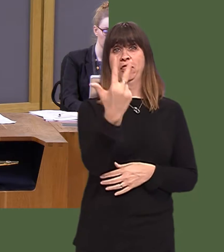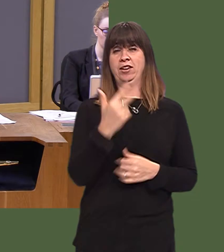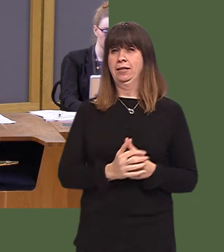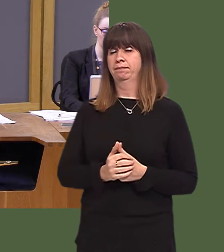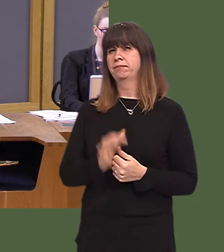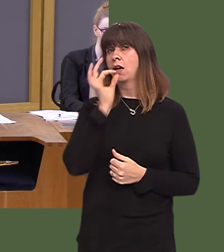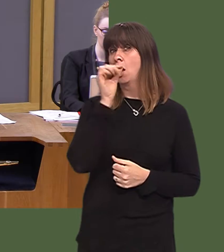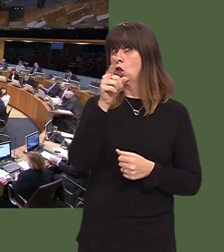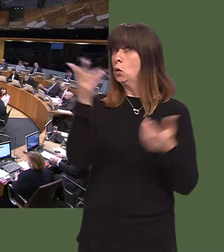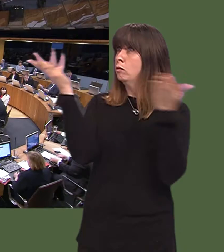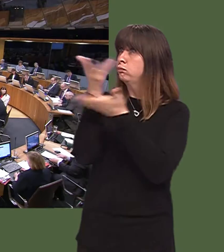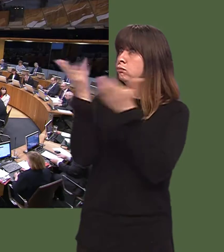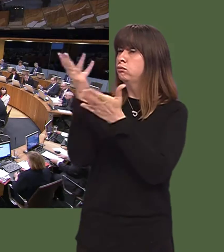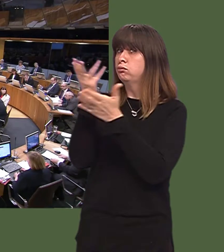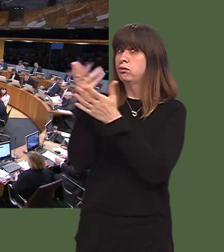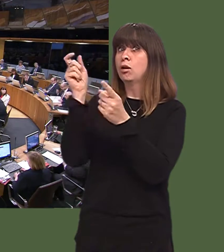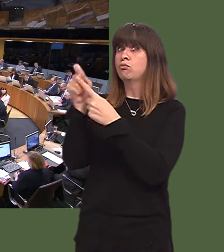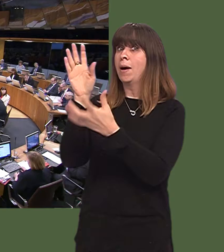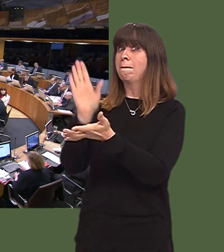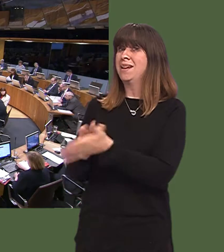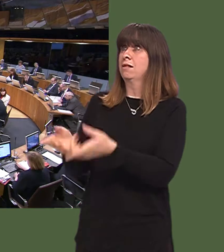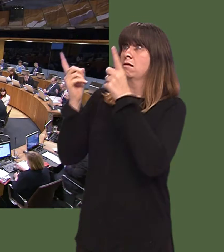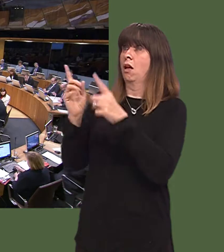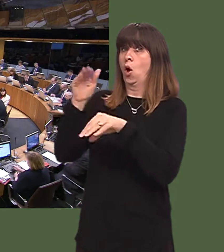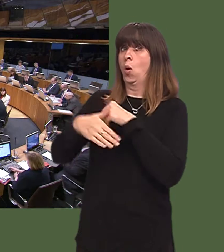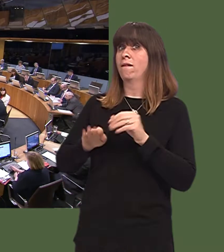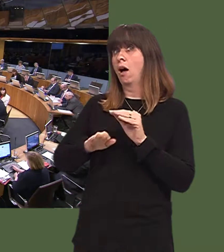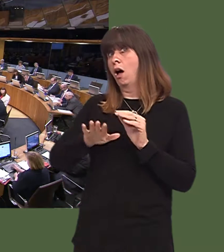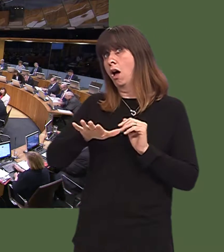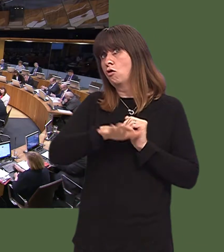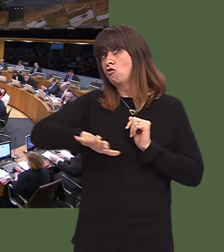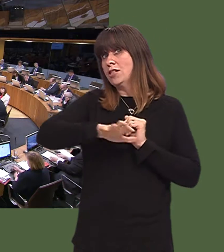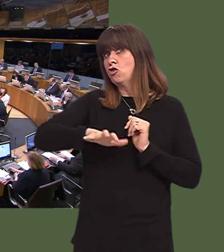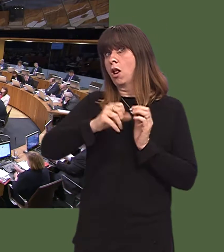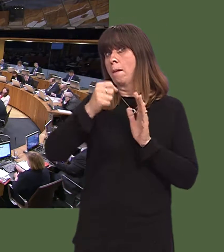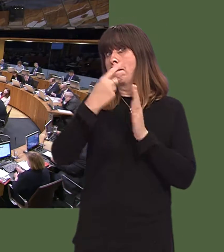What discussions has the First Minister had with the Prime Minister about future regional policy? OAQ(5)0400(FM) Carwyn Jones: I have raised the issue of replacement